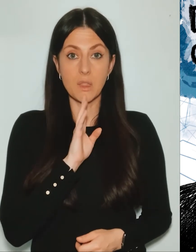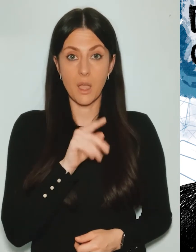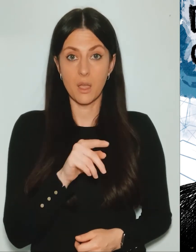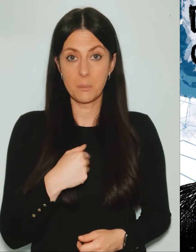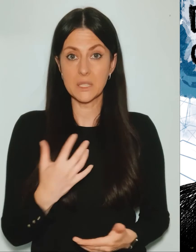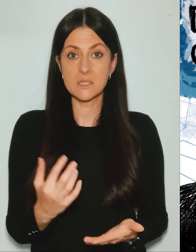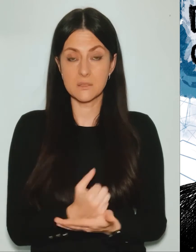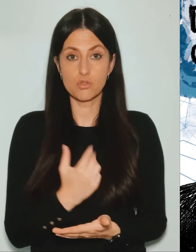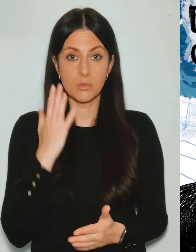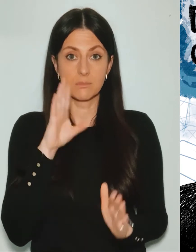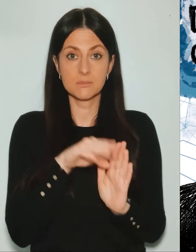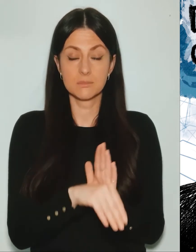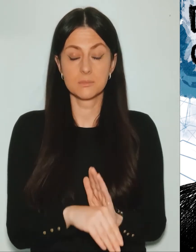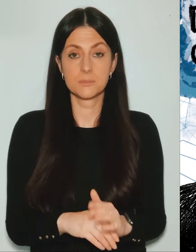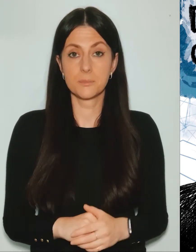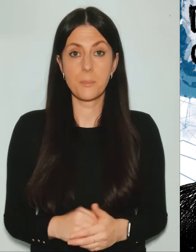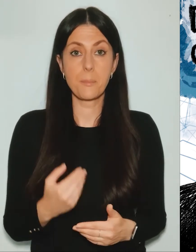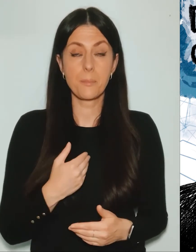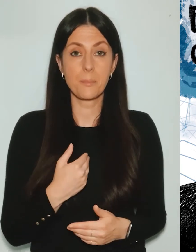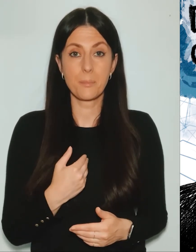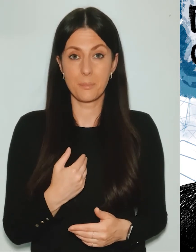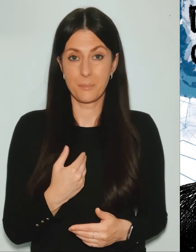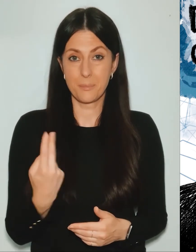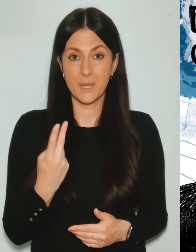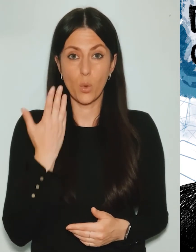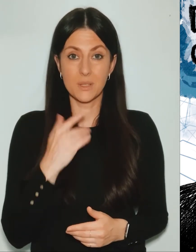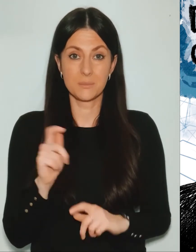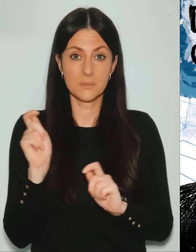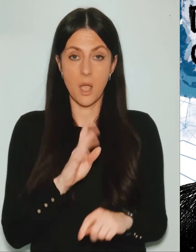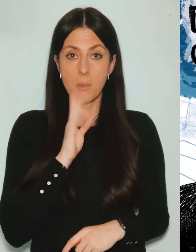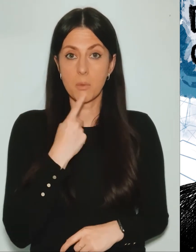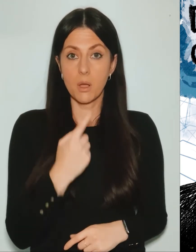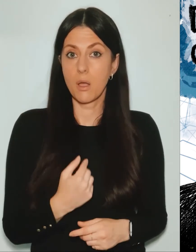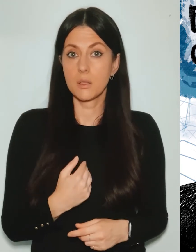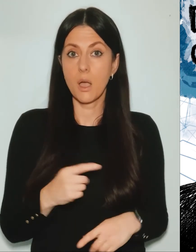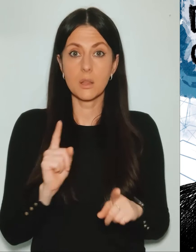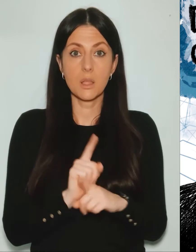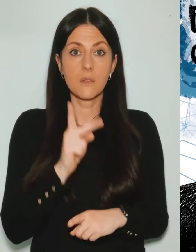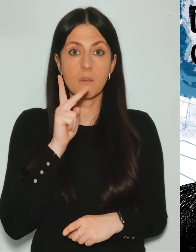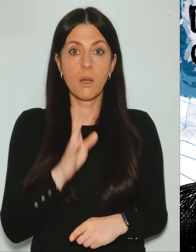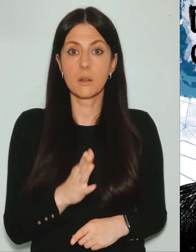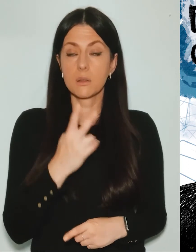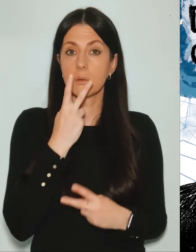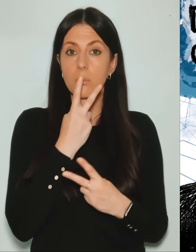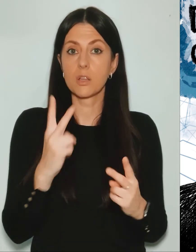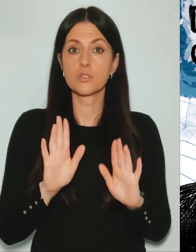When we arrived, my mother said, "God, I only saw such apartments on TV!".